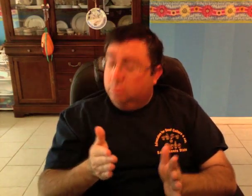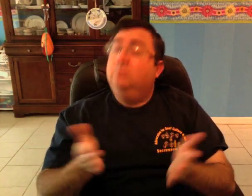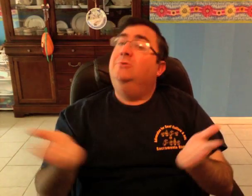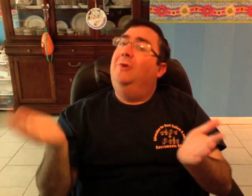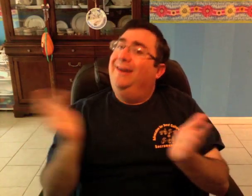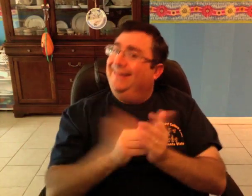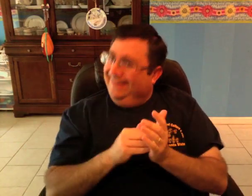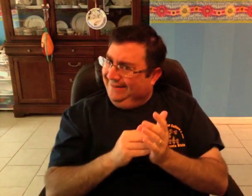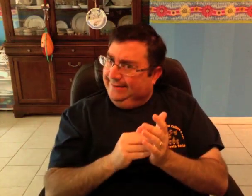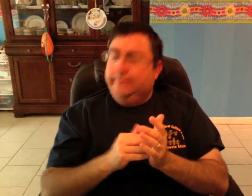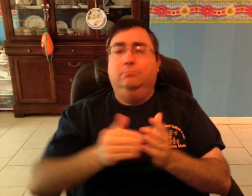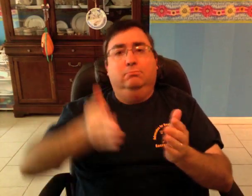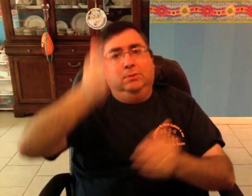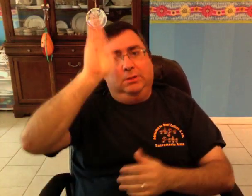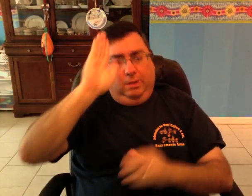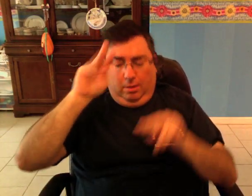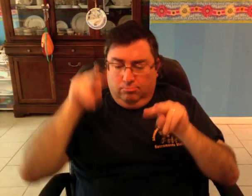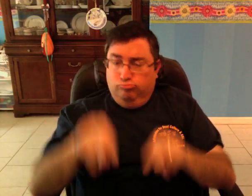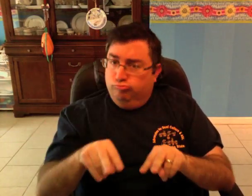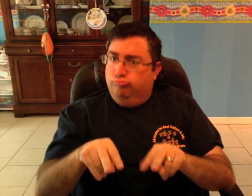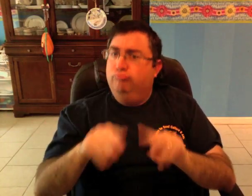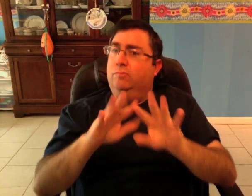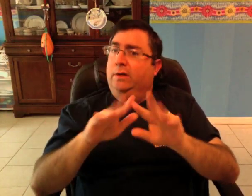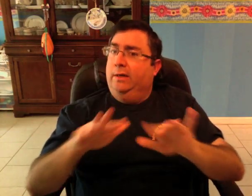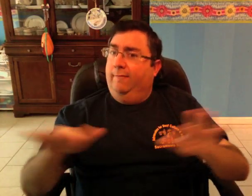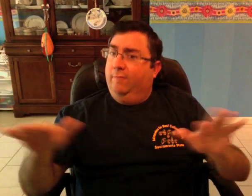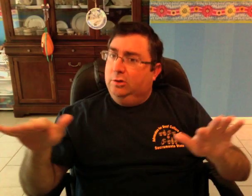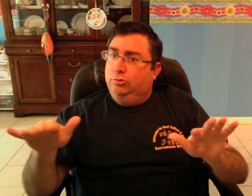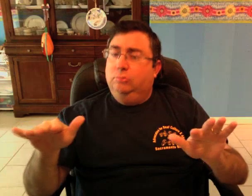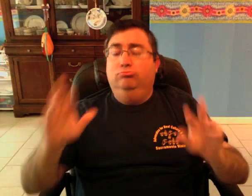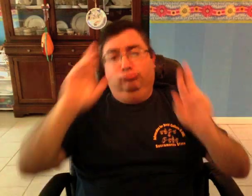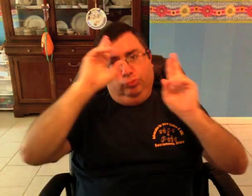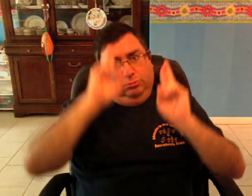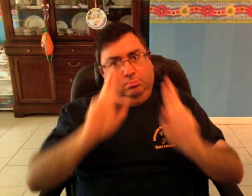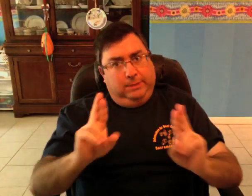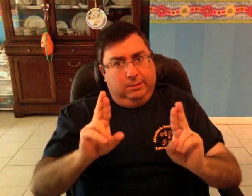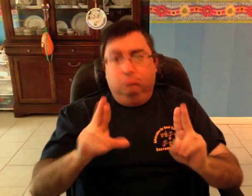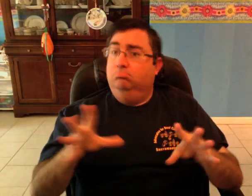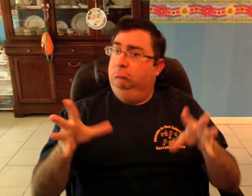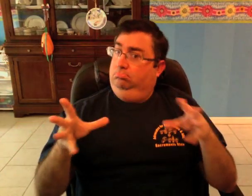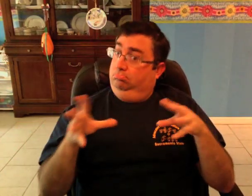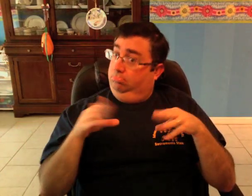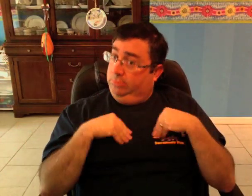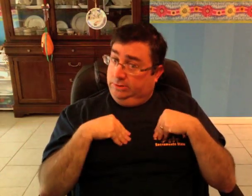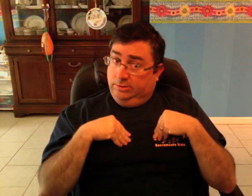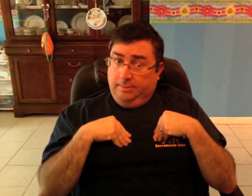So again, we see God accepting and respecting diversity.